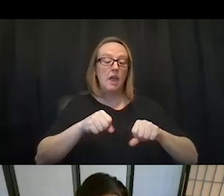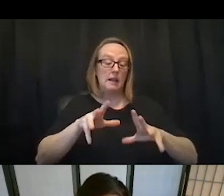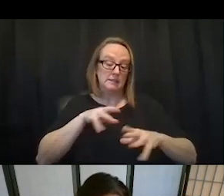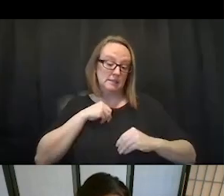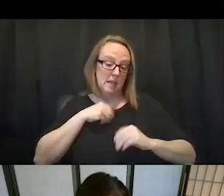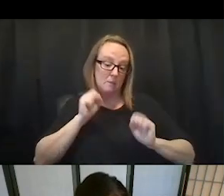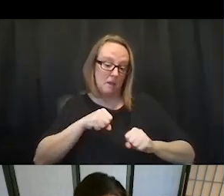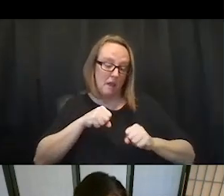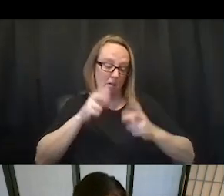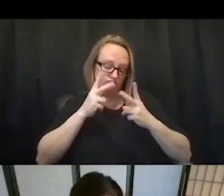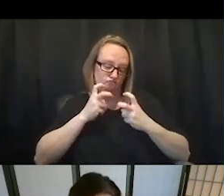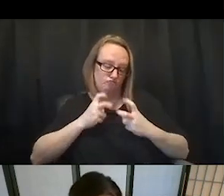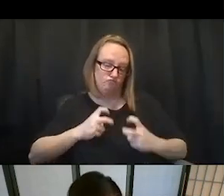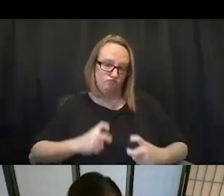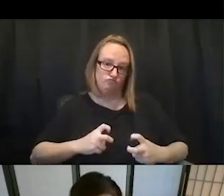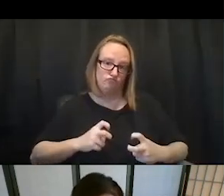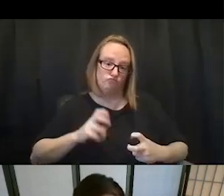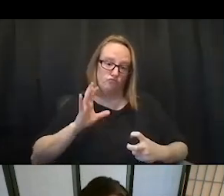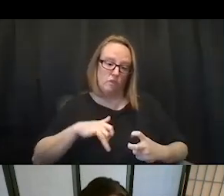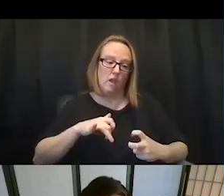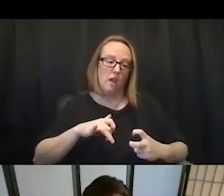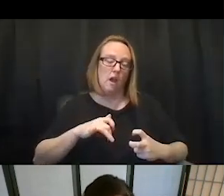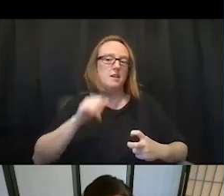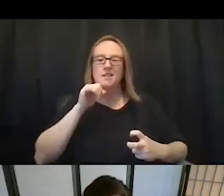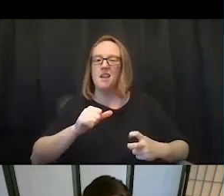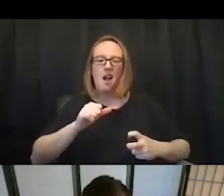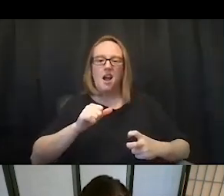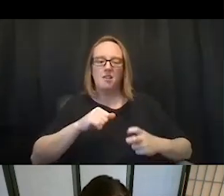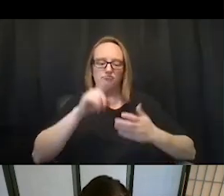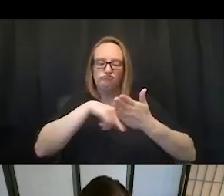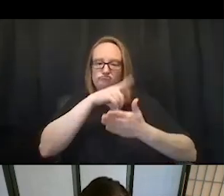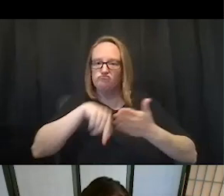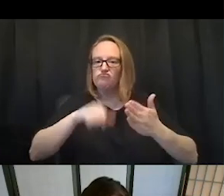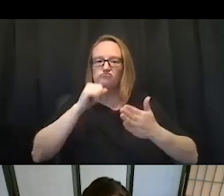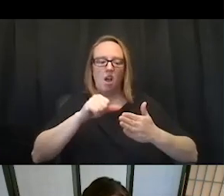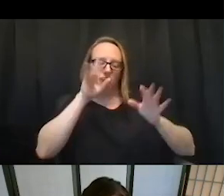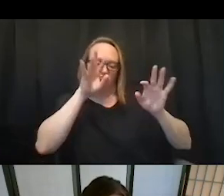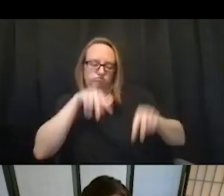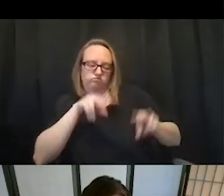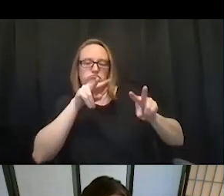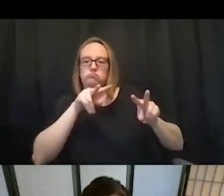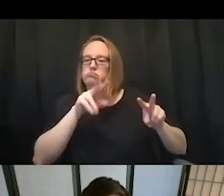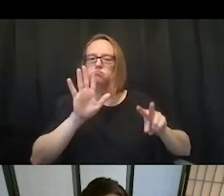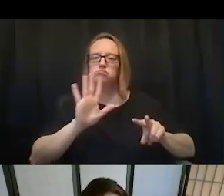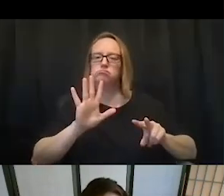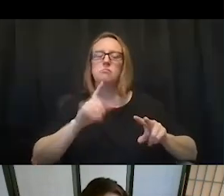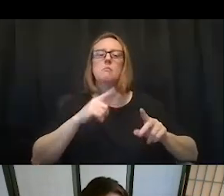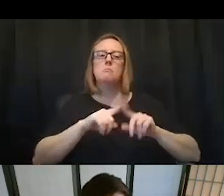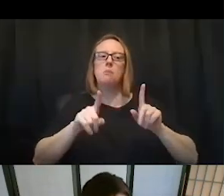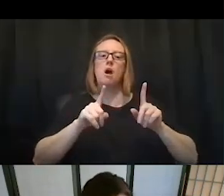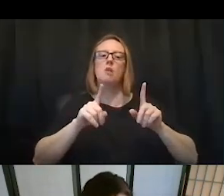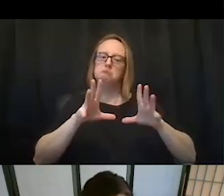they will give rise to new emotions. So just to give you an example um from EMDR, I- you know,